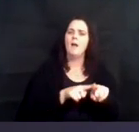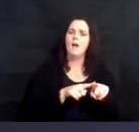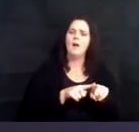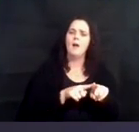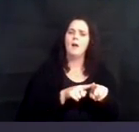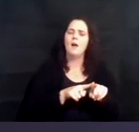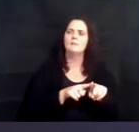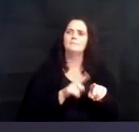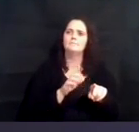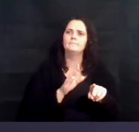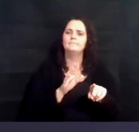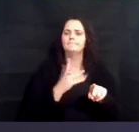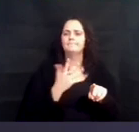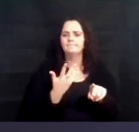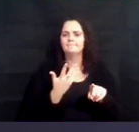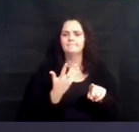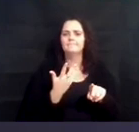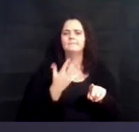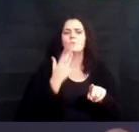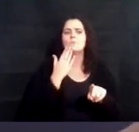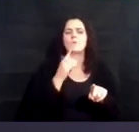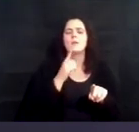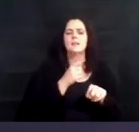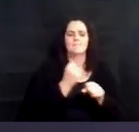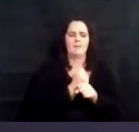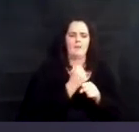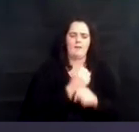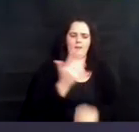1999, so this is from 2000 it's based on a work he did in 1999 which was a